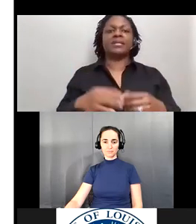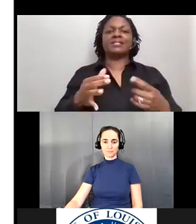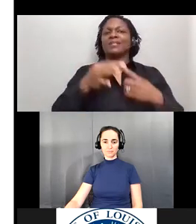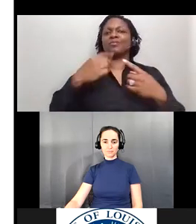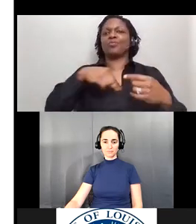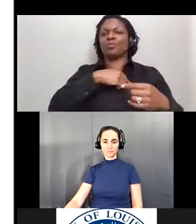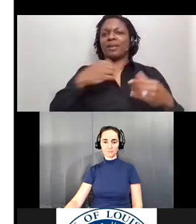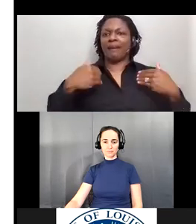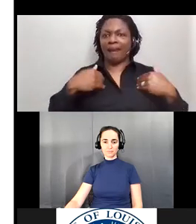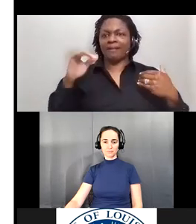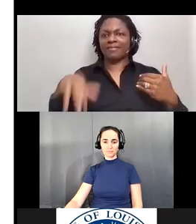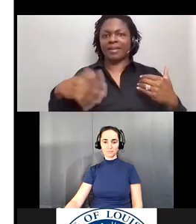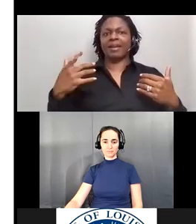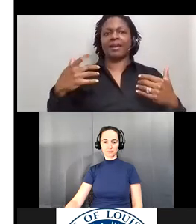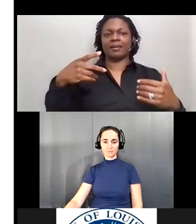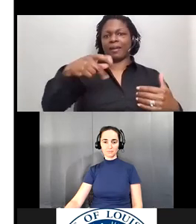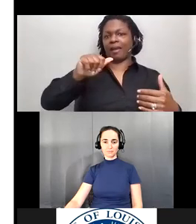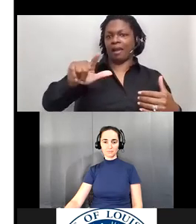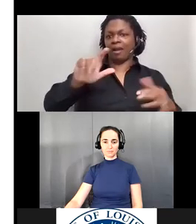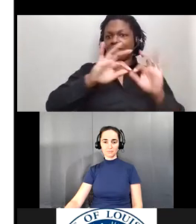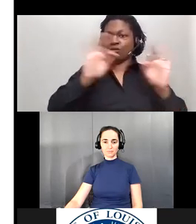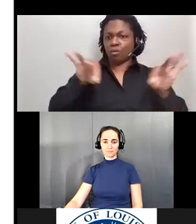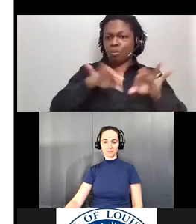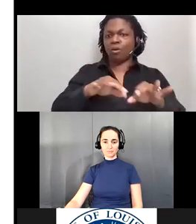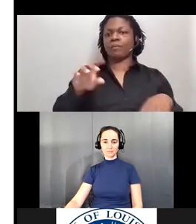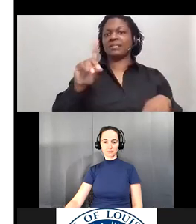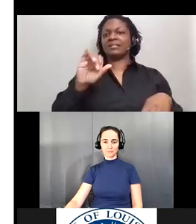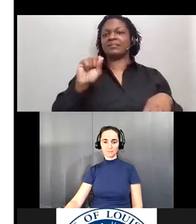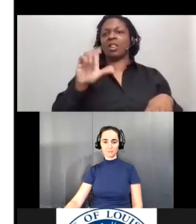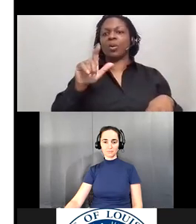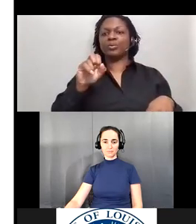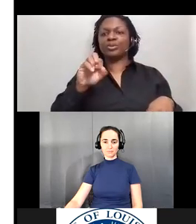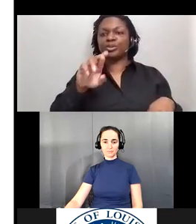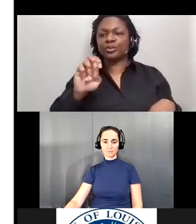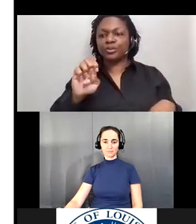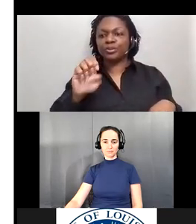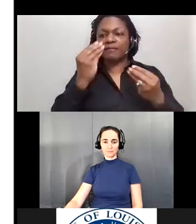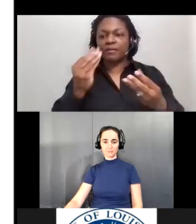It is very important to know this should be done before. I feel before you have may have